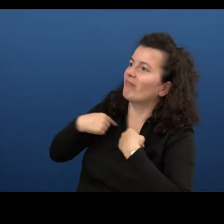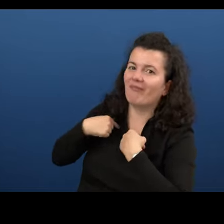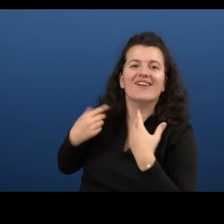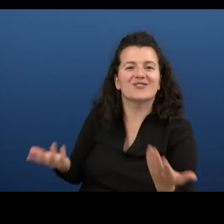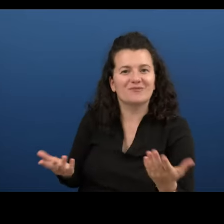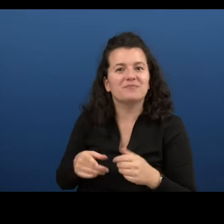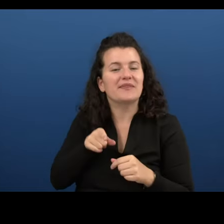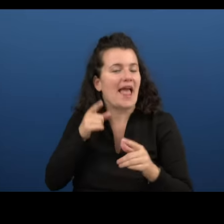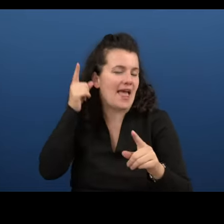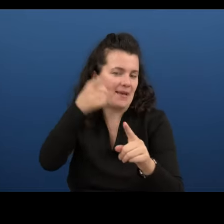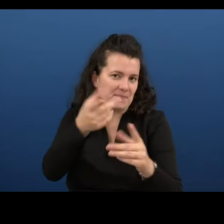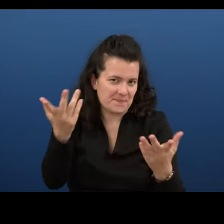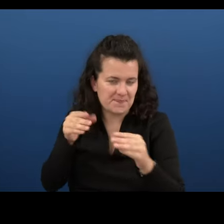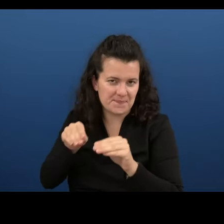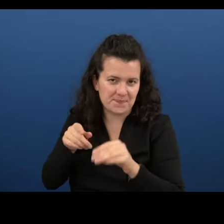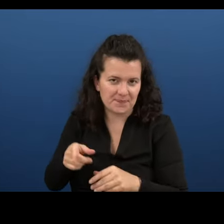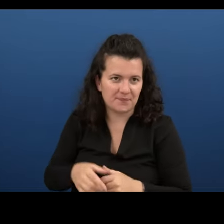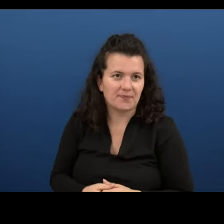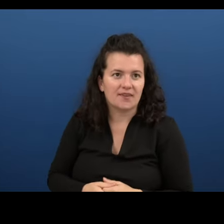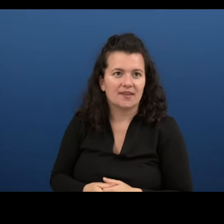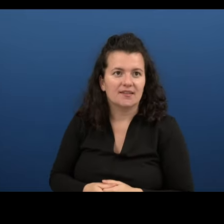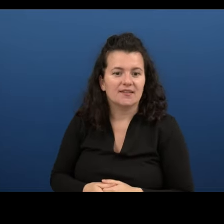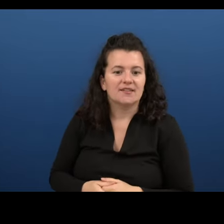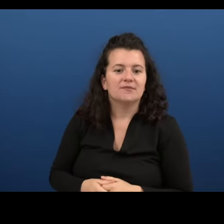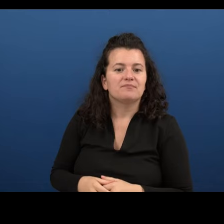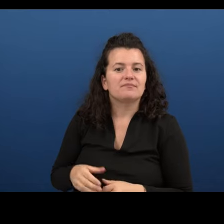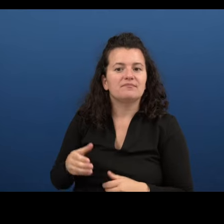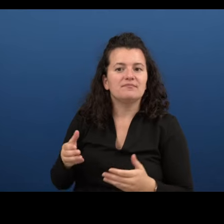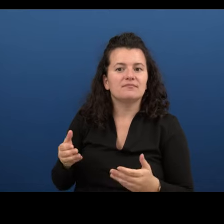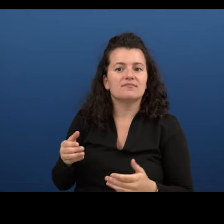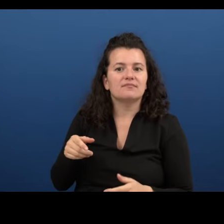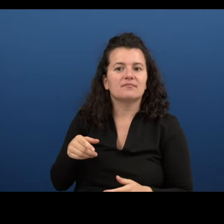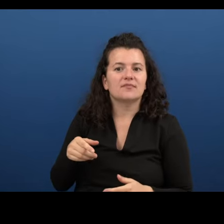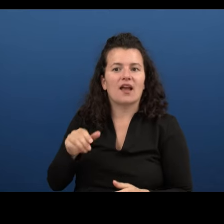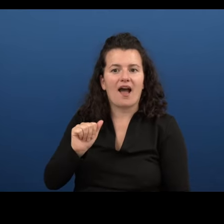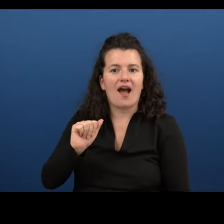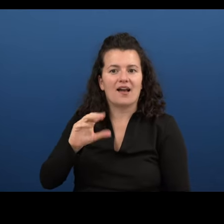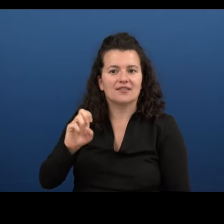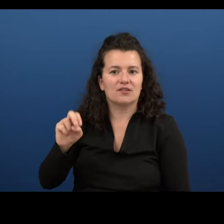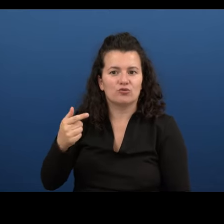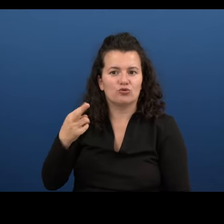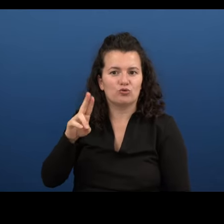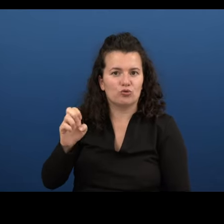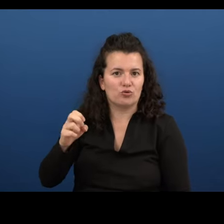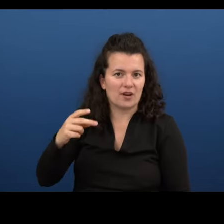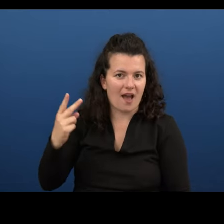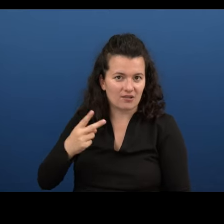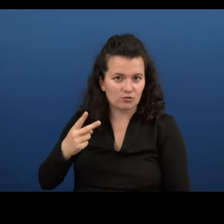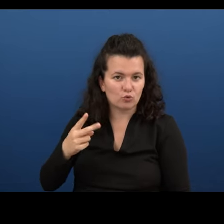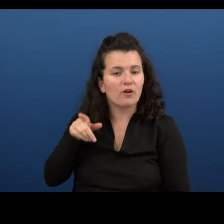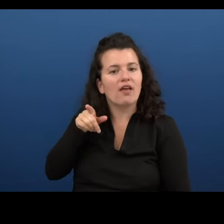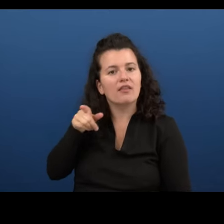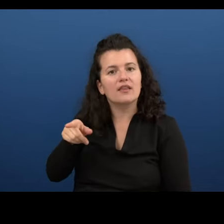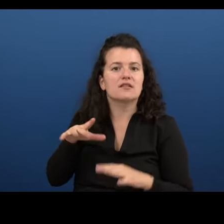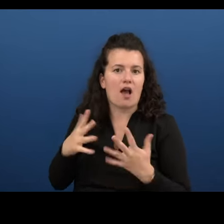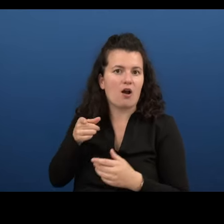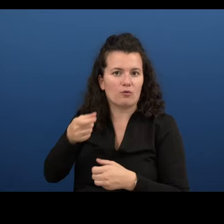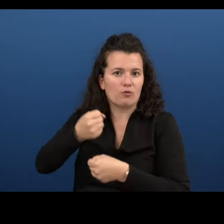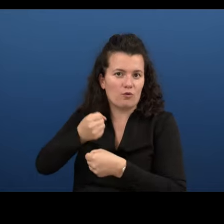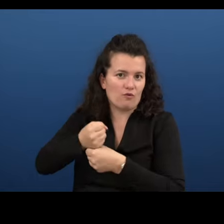what my colleague from Accenture, as you said about the, the effect of employment on the